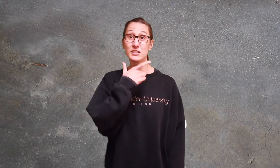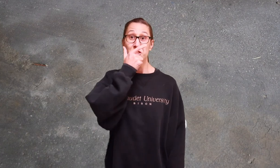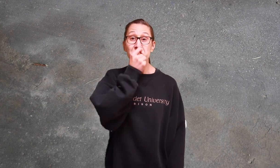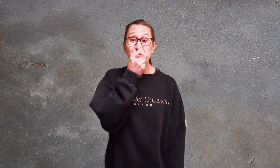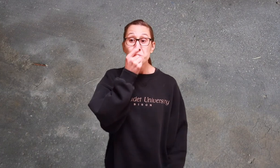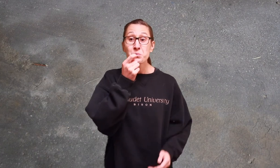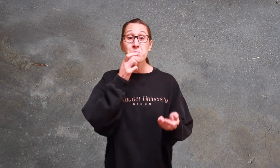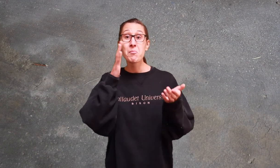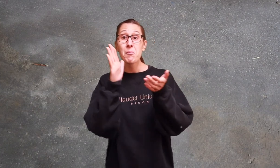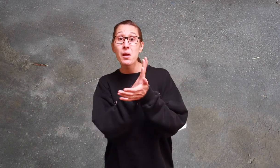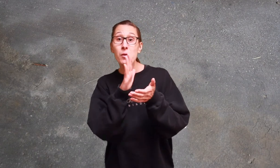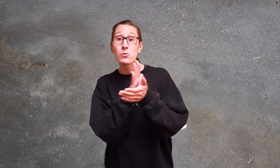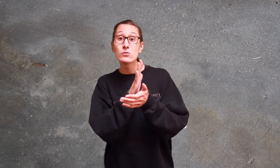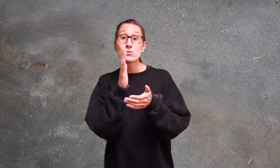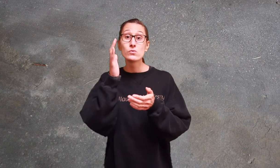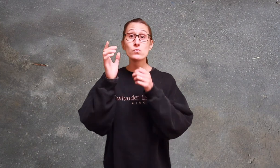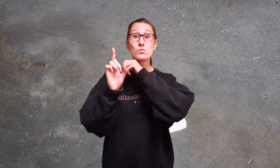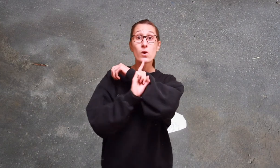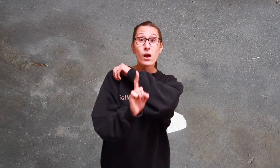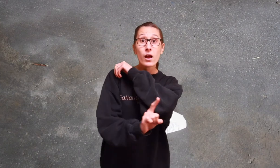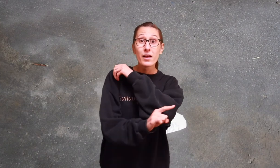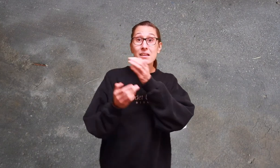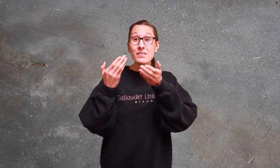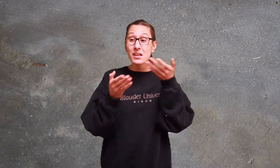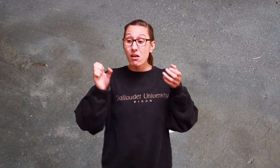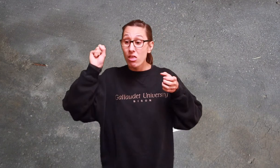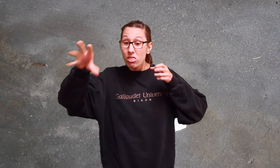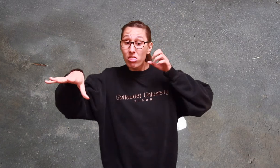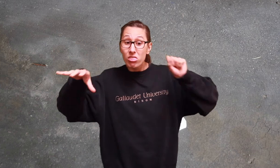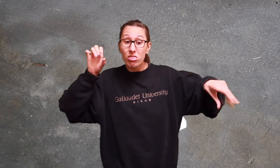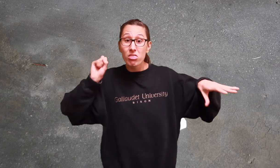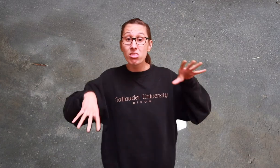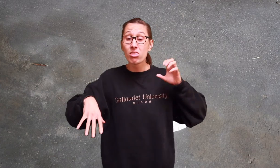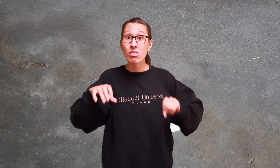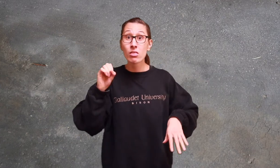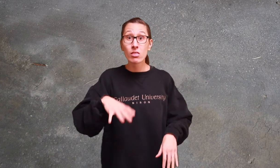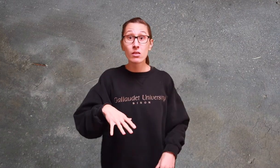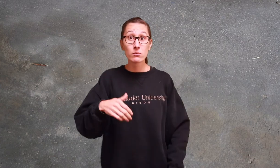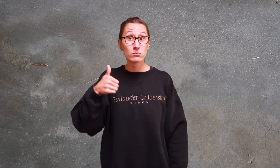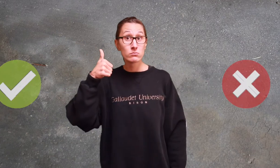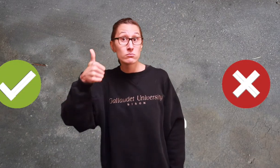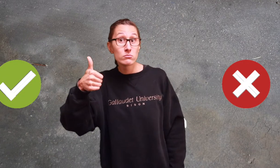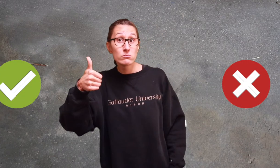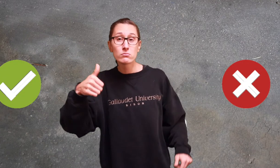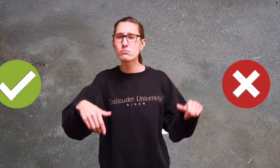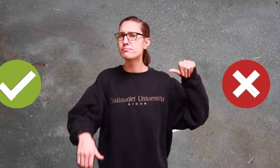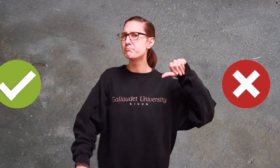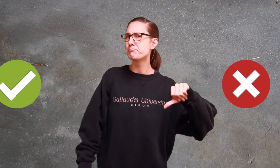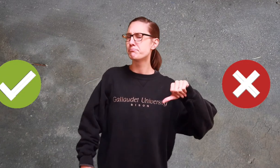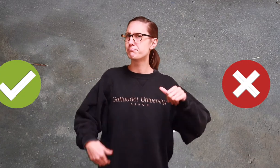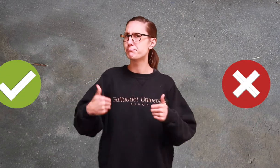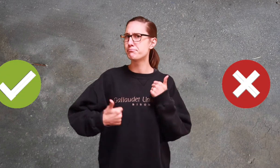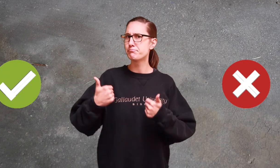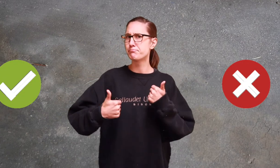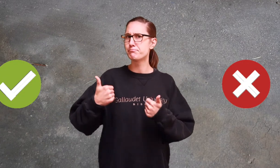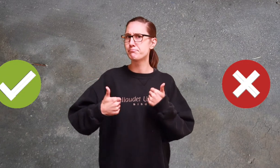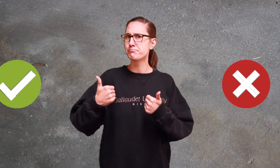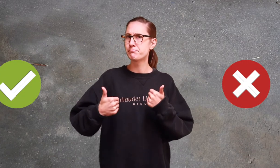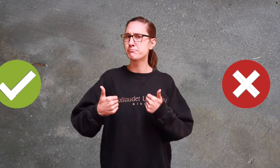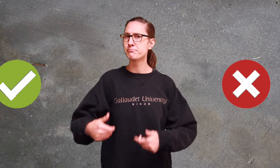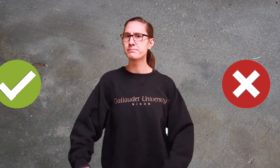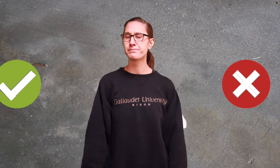Is throwing trash on the ground good or bad?